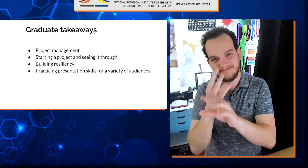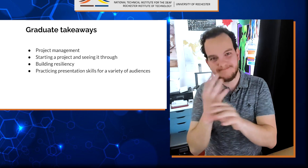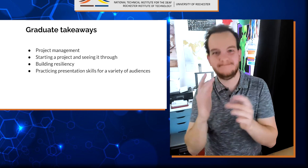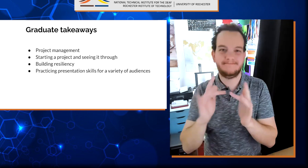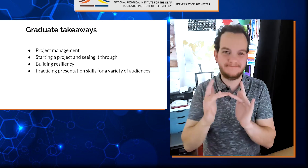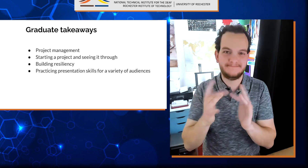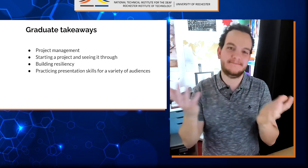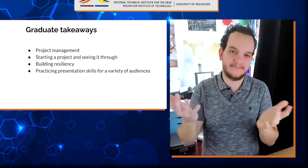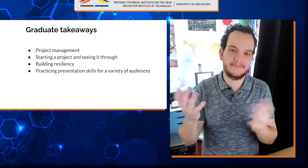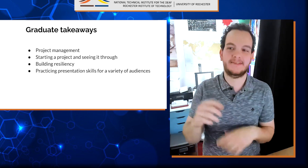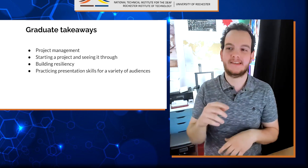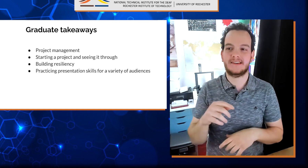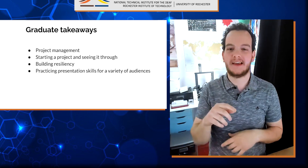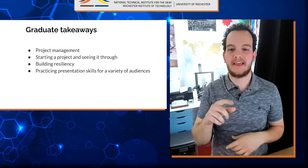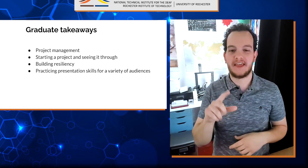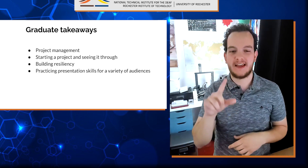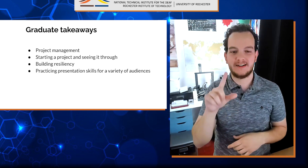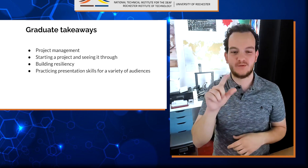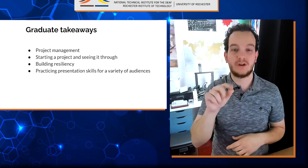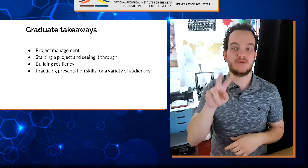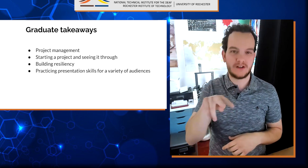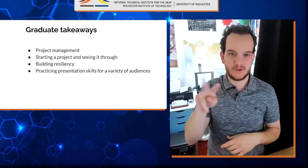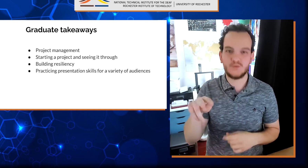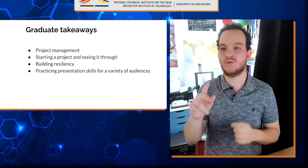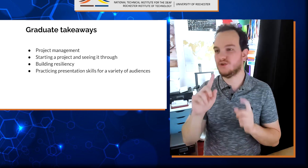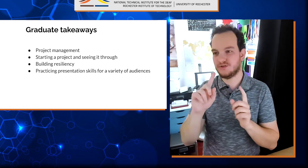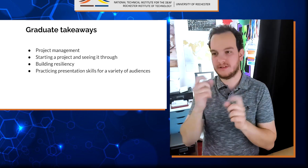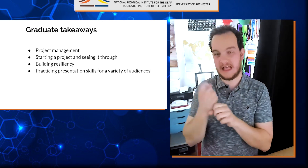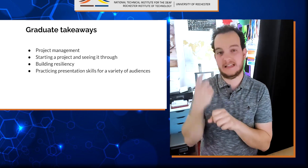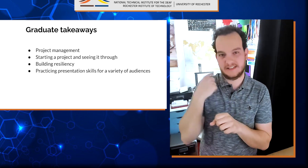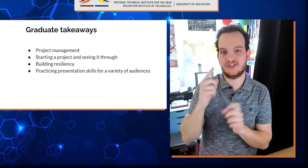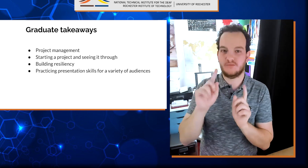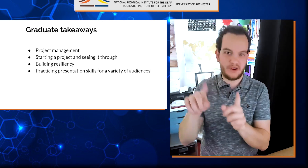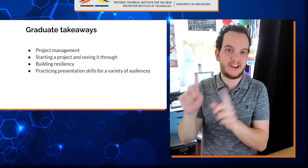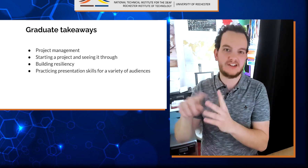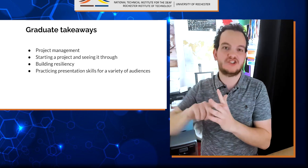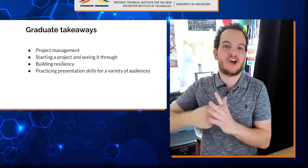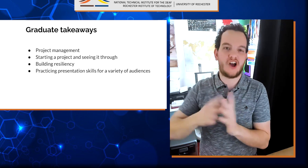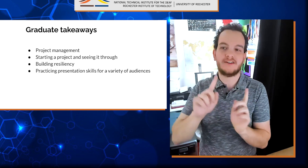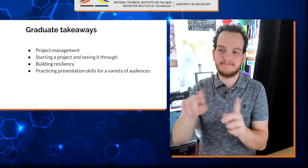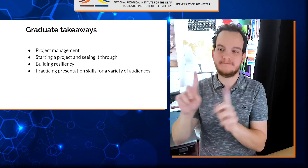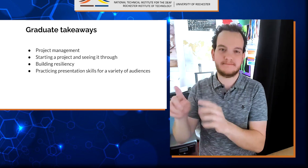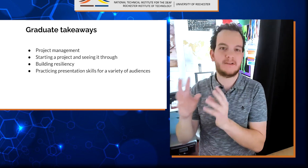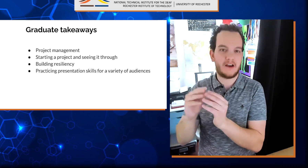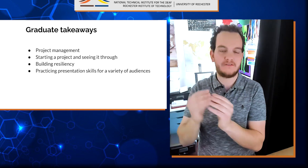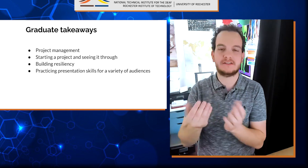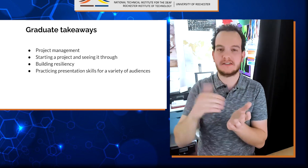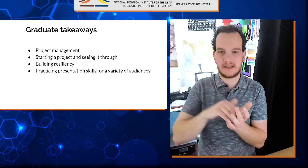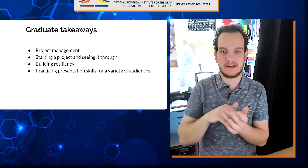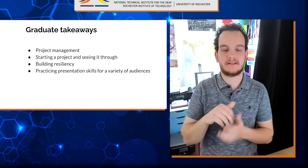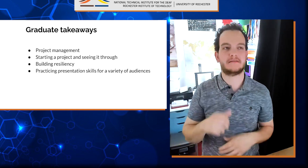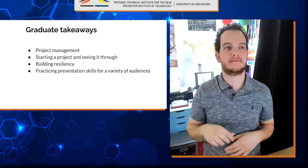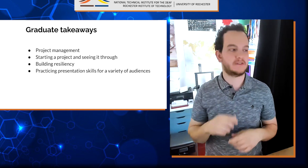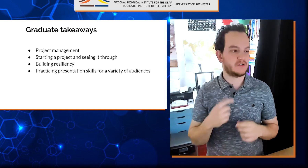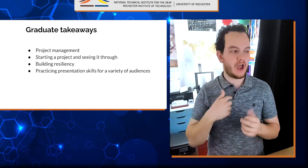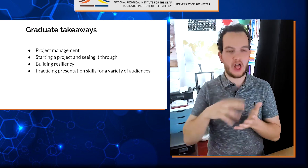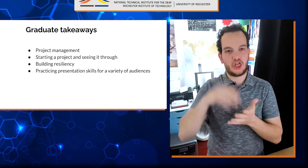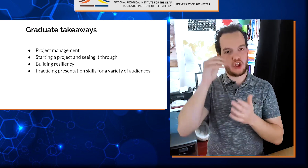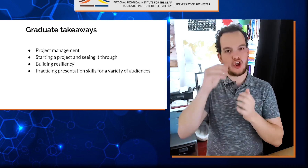from home, online, virtual. And then in 2022, of course, last year, I started going to conferences in person again.